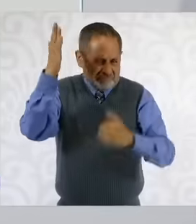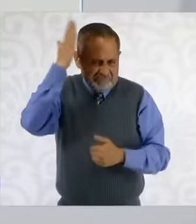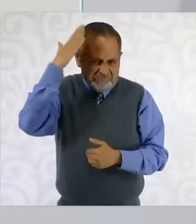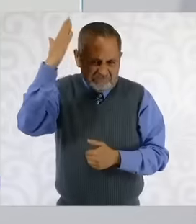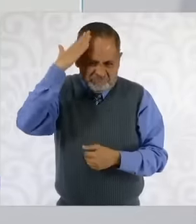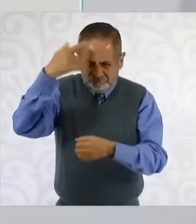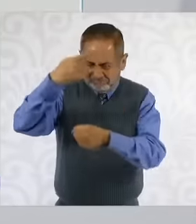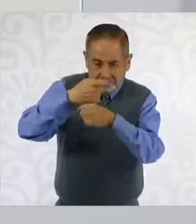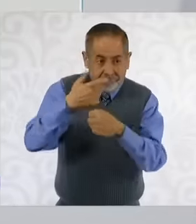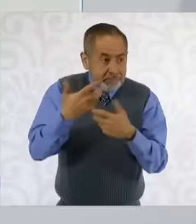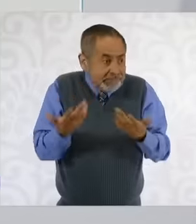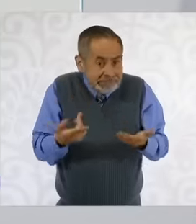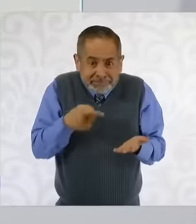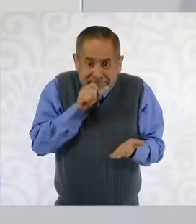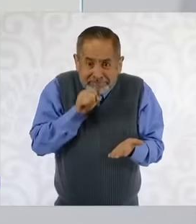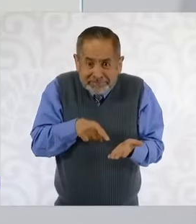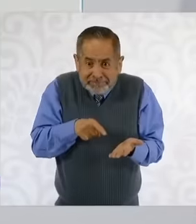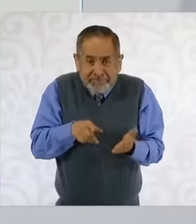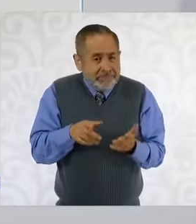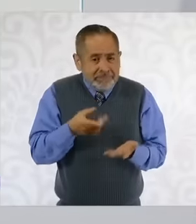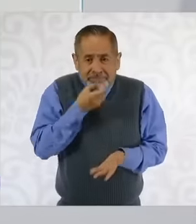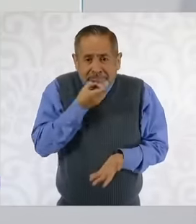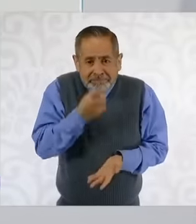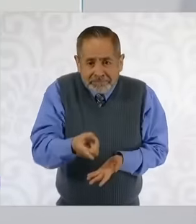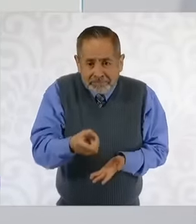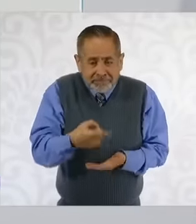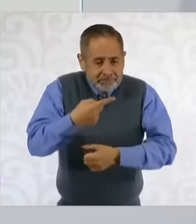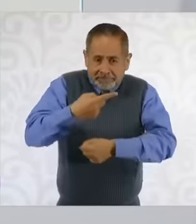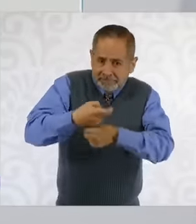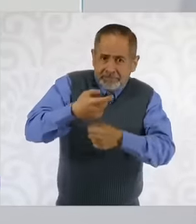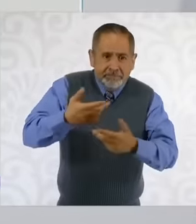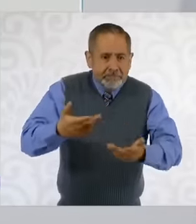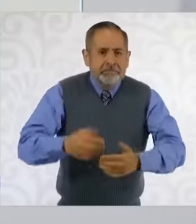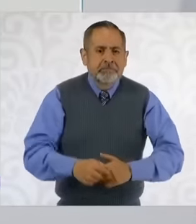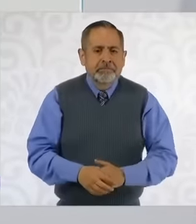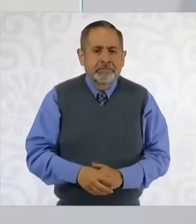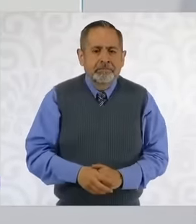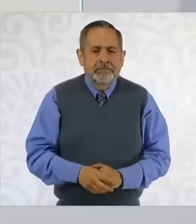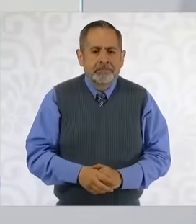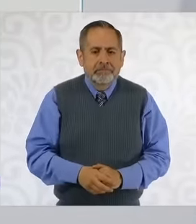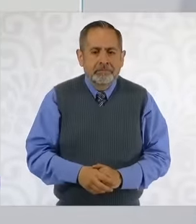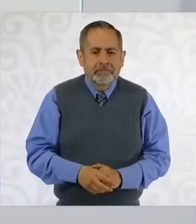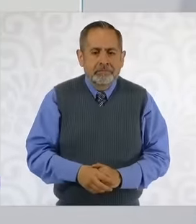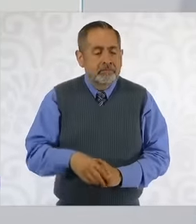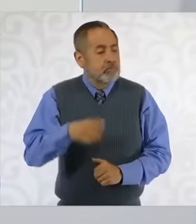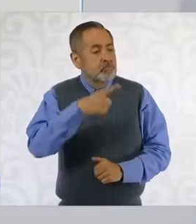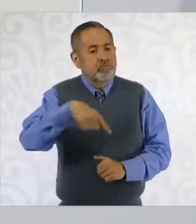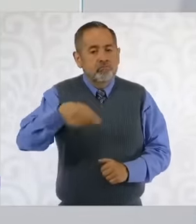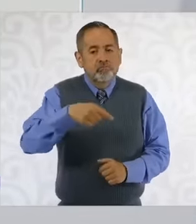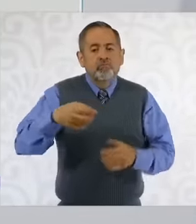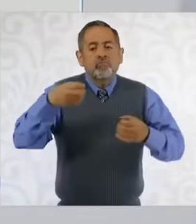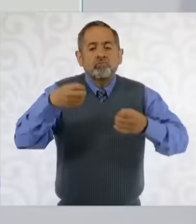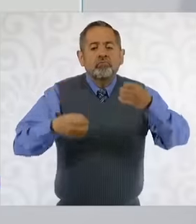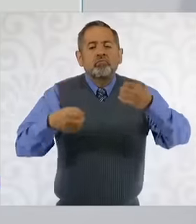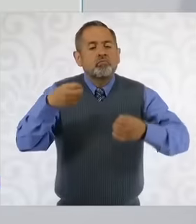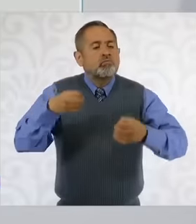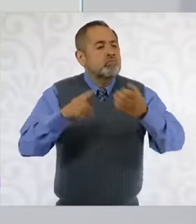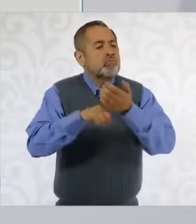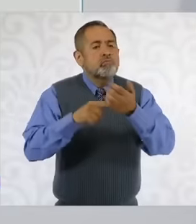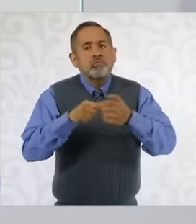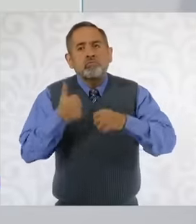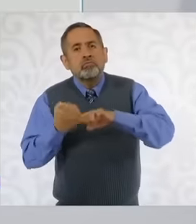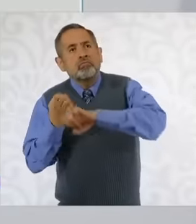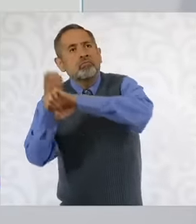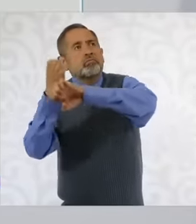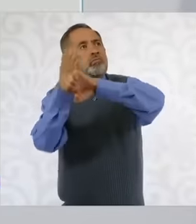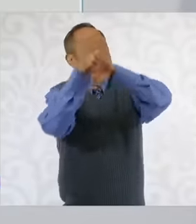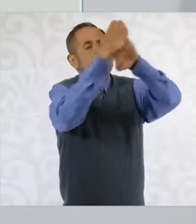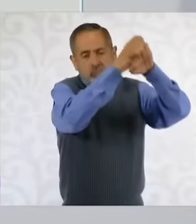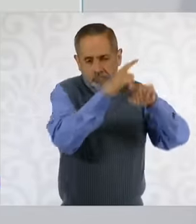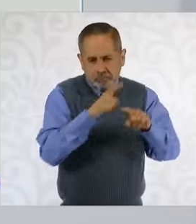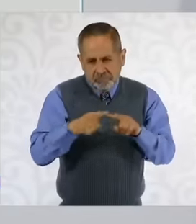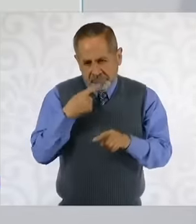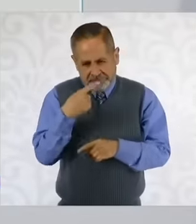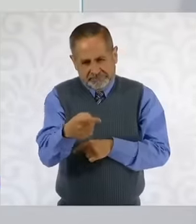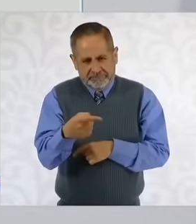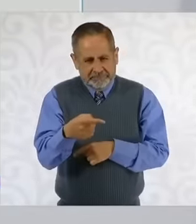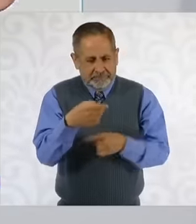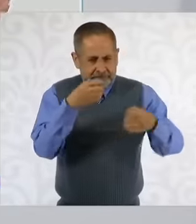Constitution, the judges of each federative entity will conform to